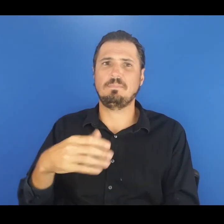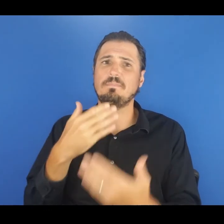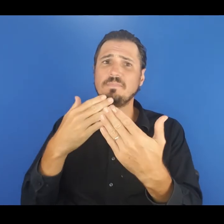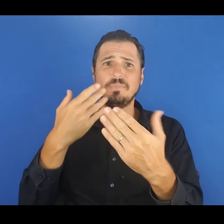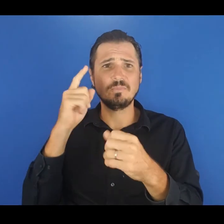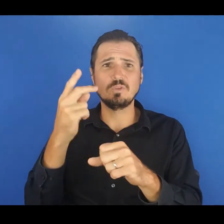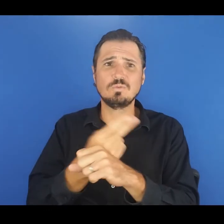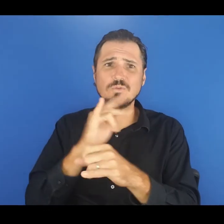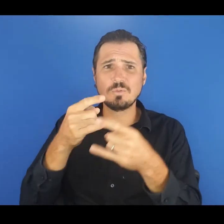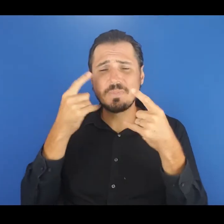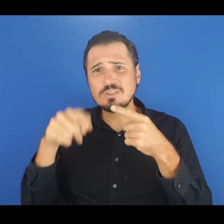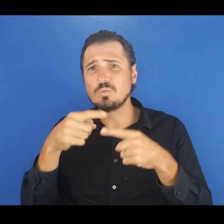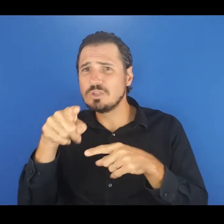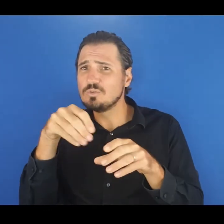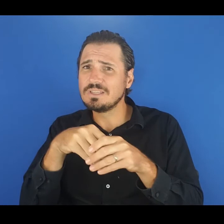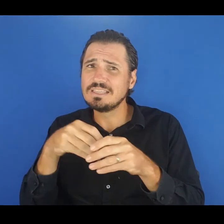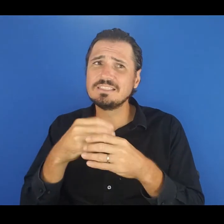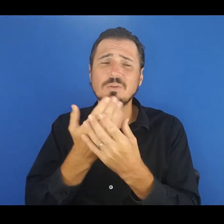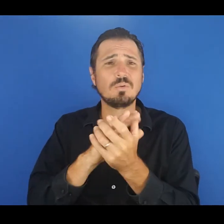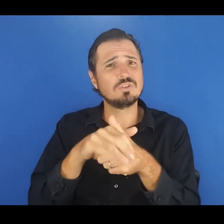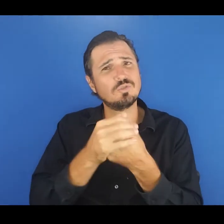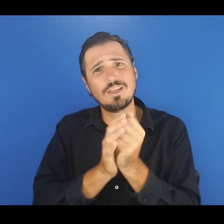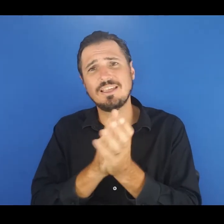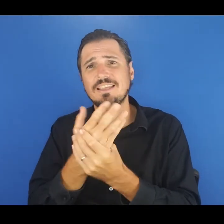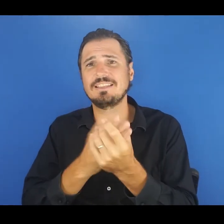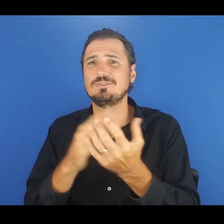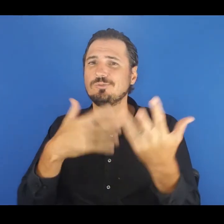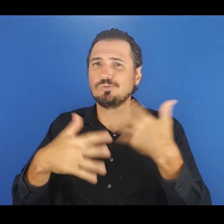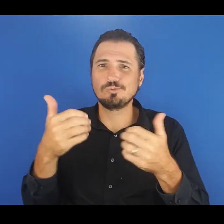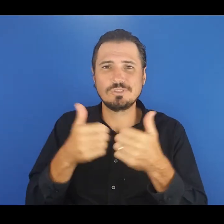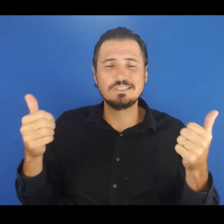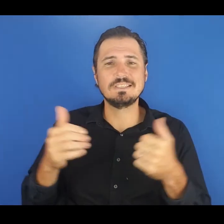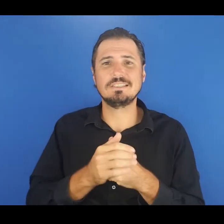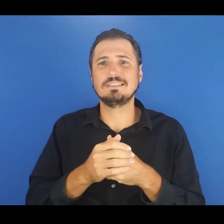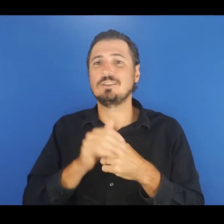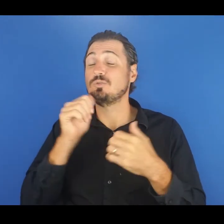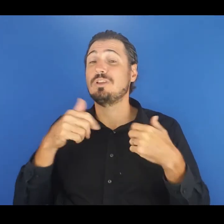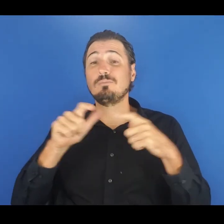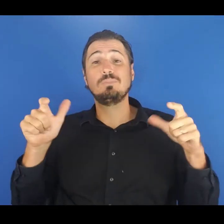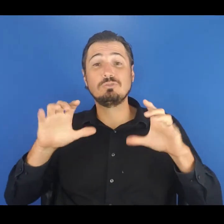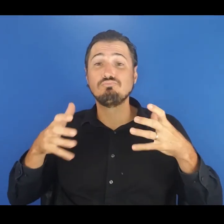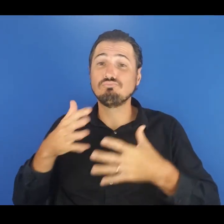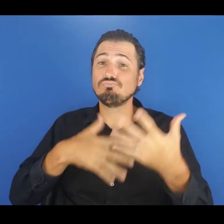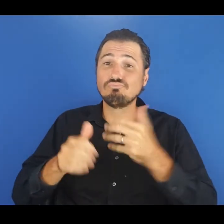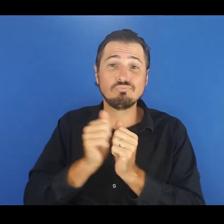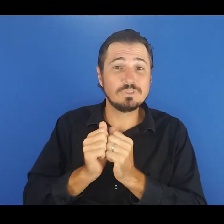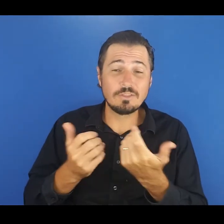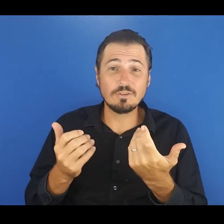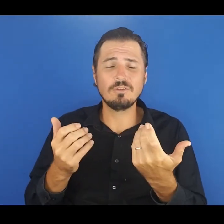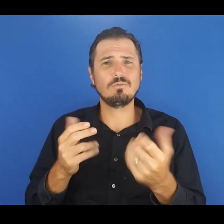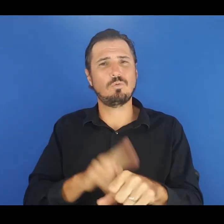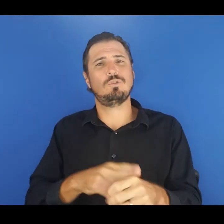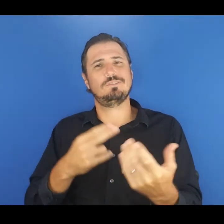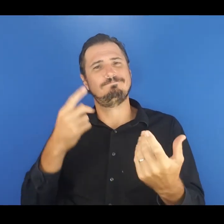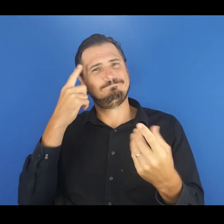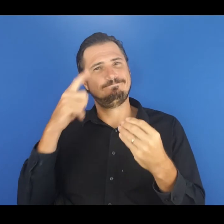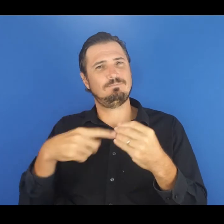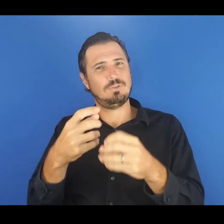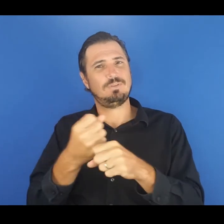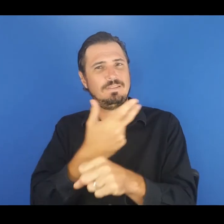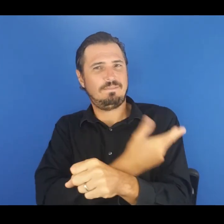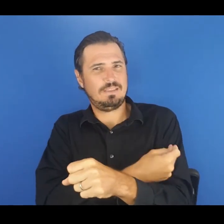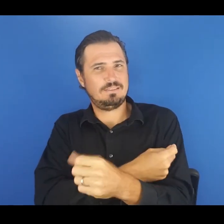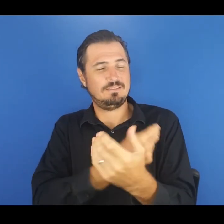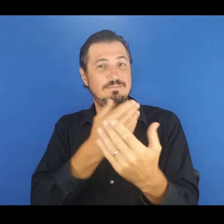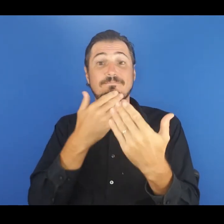Mahalo for wearing your masks when indoors. Wash your hands, keep your distance, avoid large gatherings and of course, consider getting a vaccine.